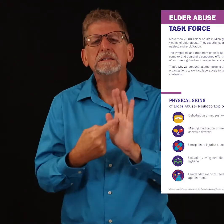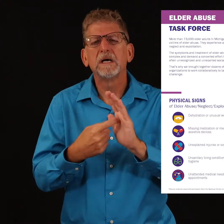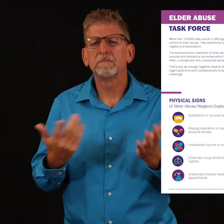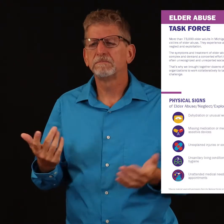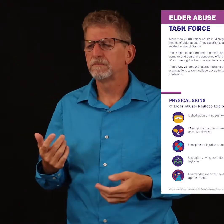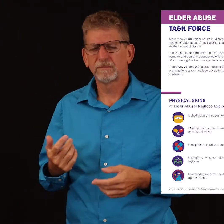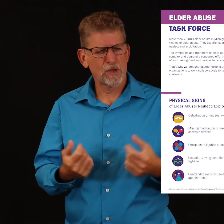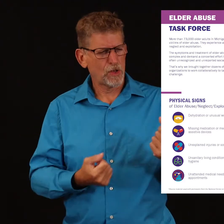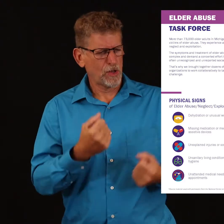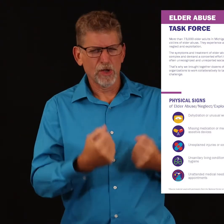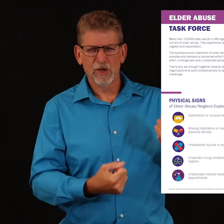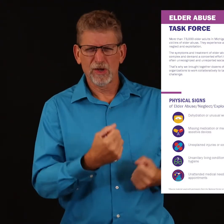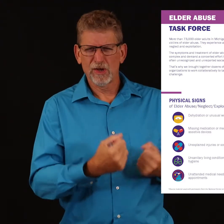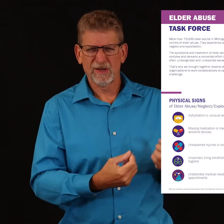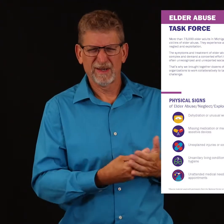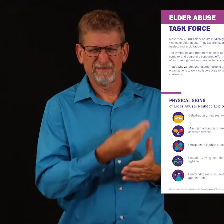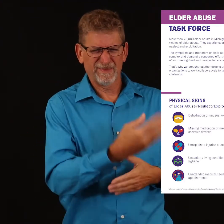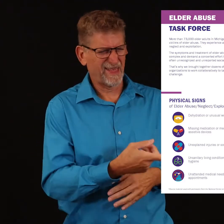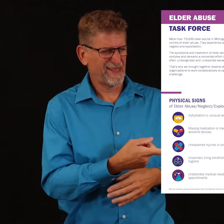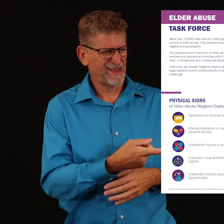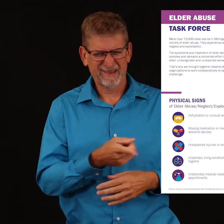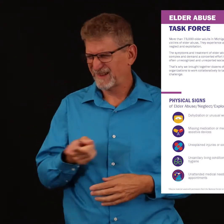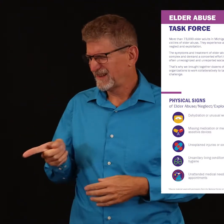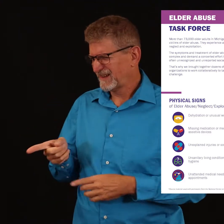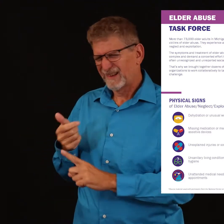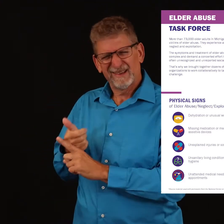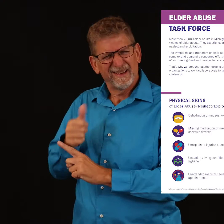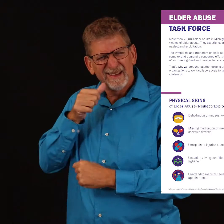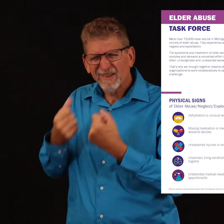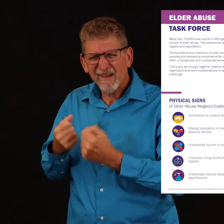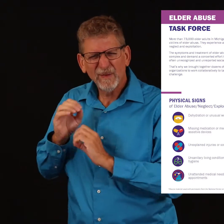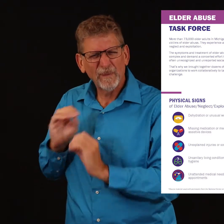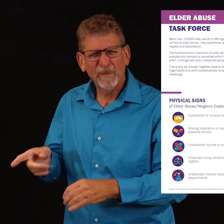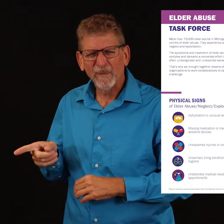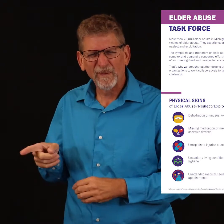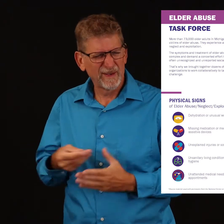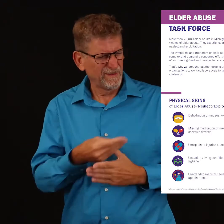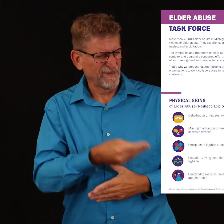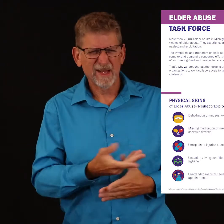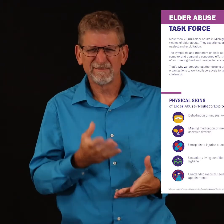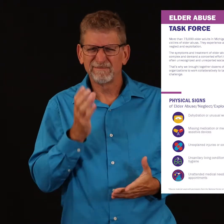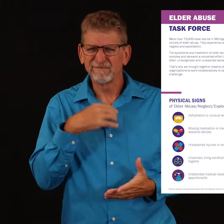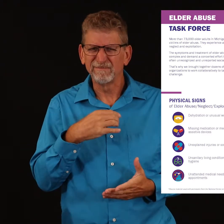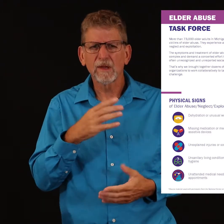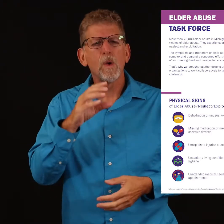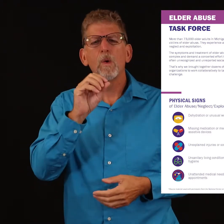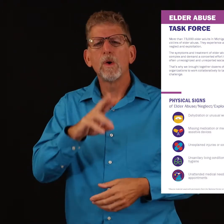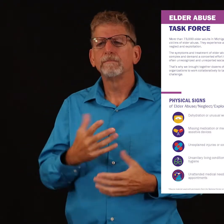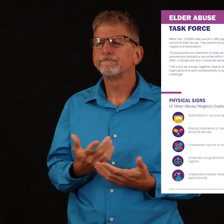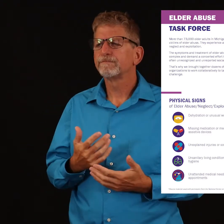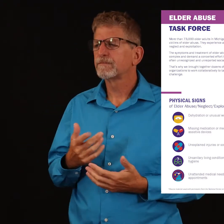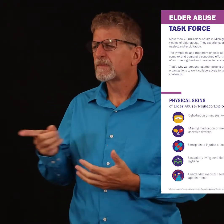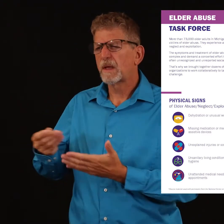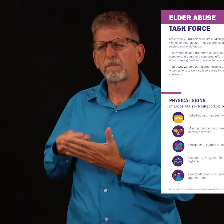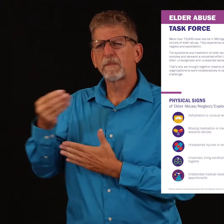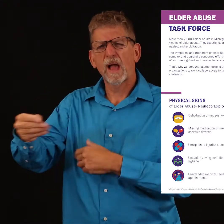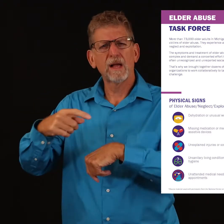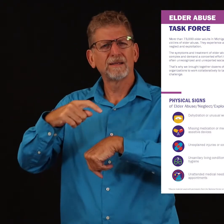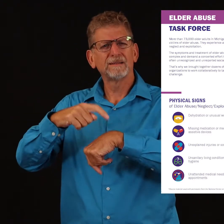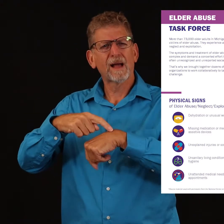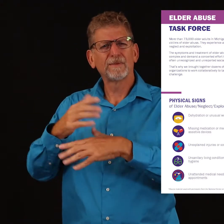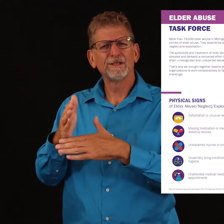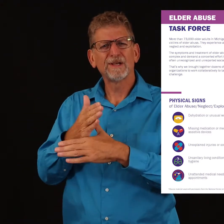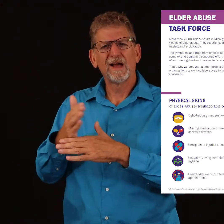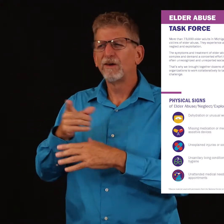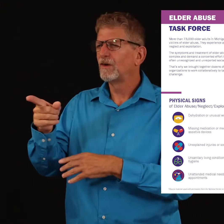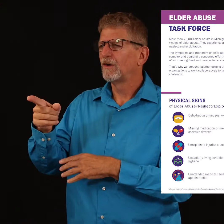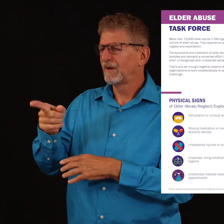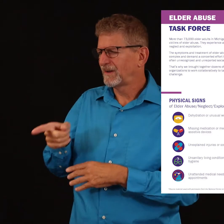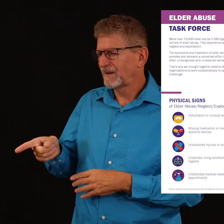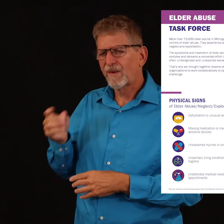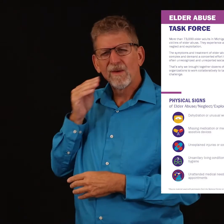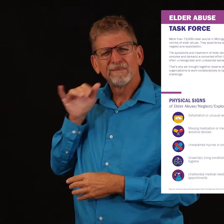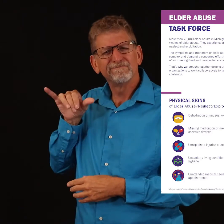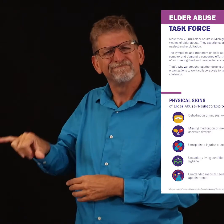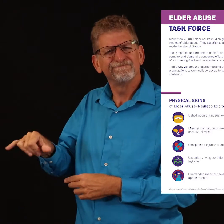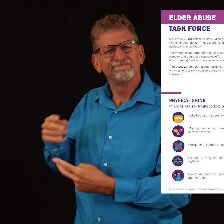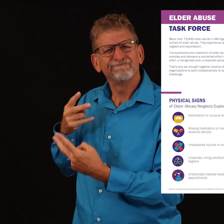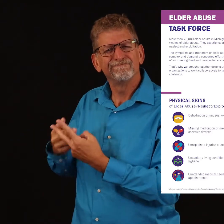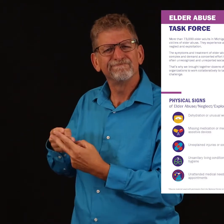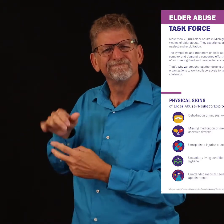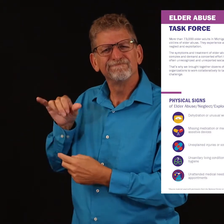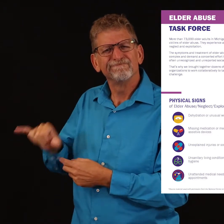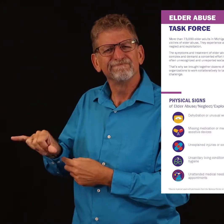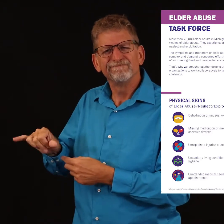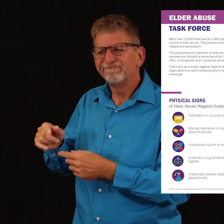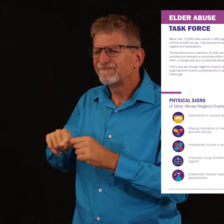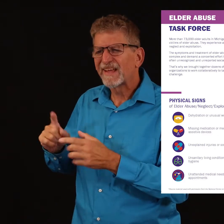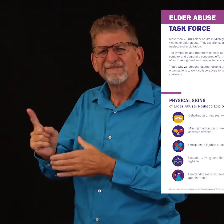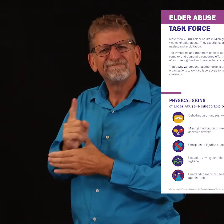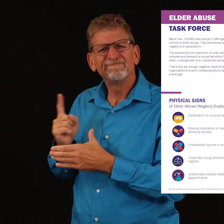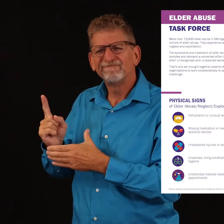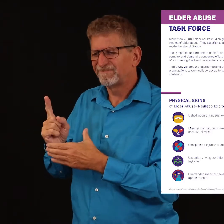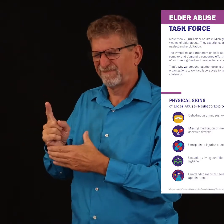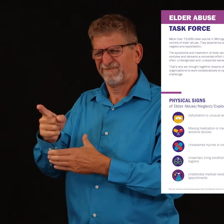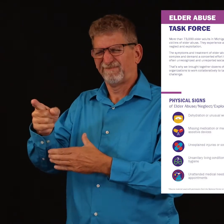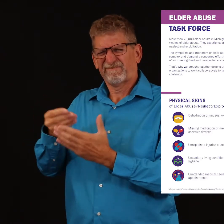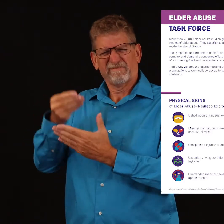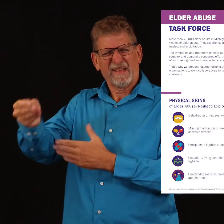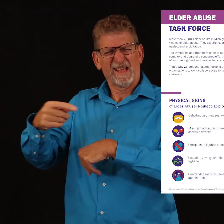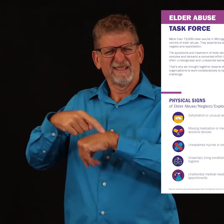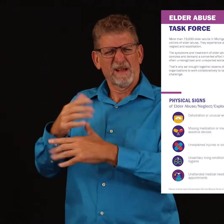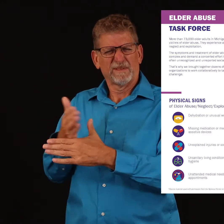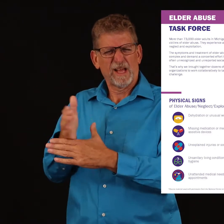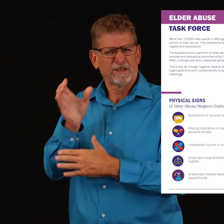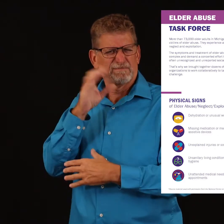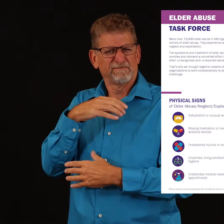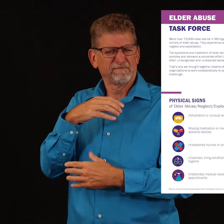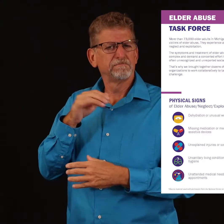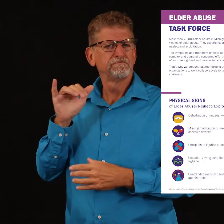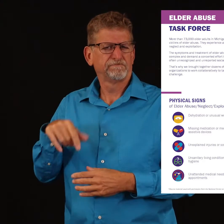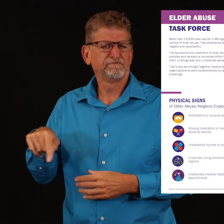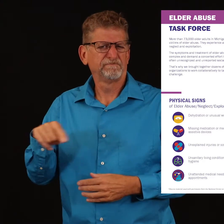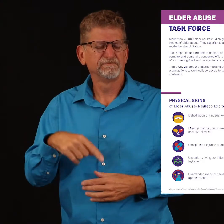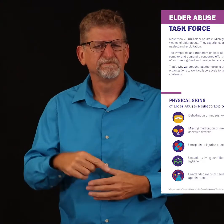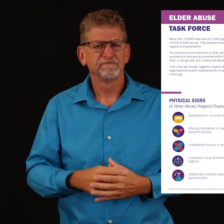For example vehicles when the adult does not drive, timeshare purchases when adult is homebound